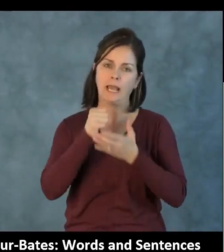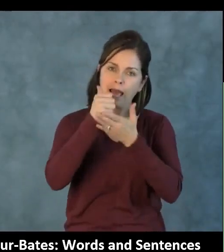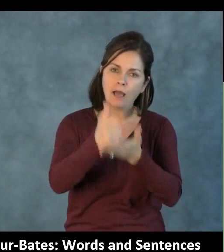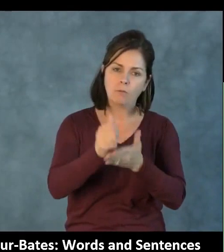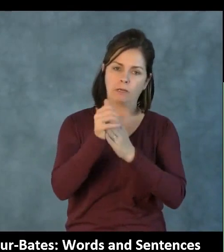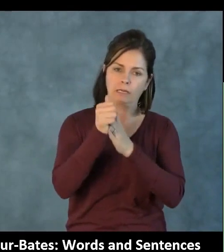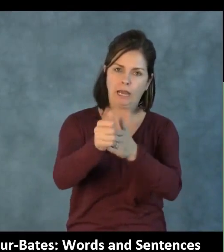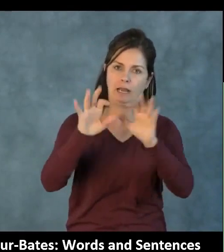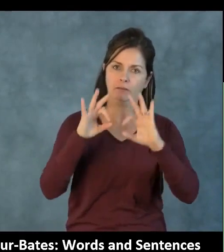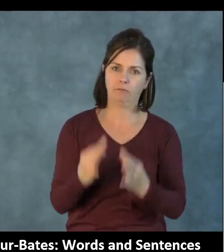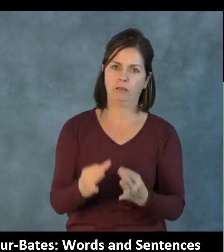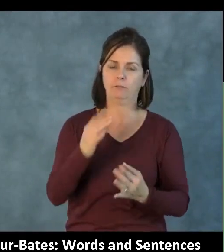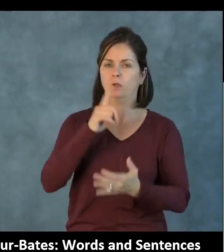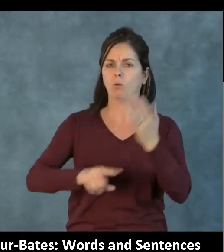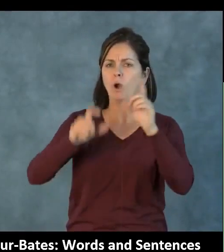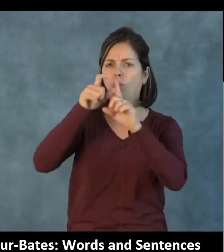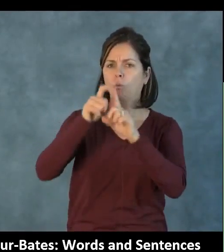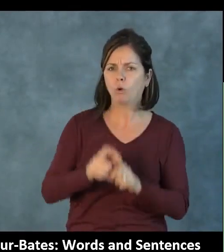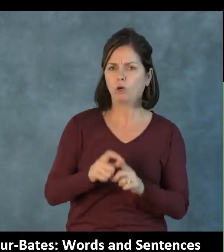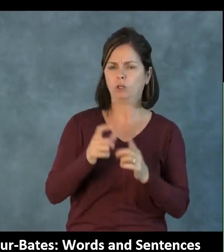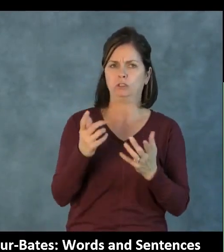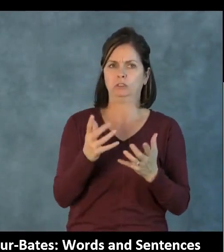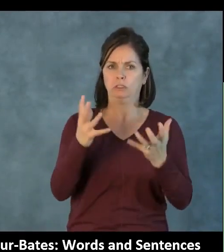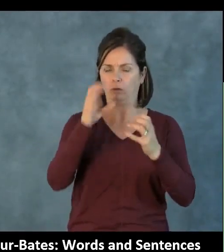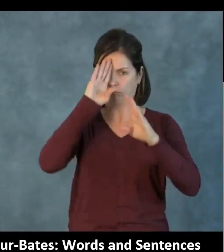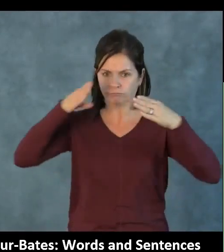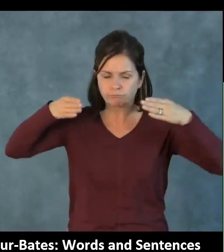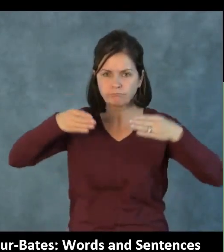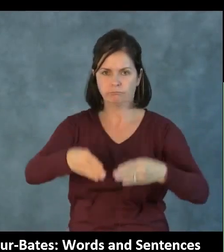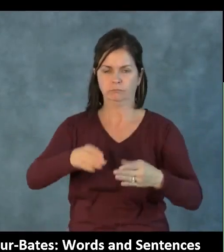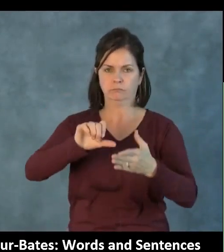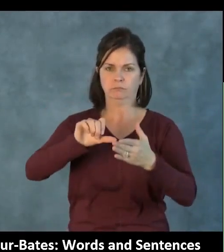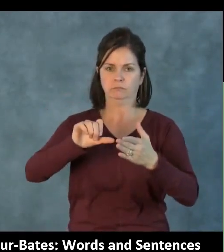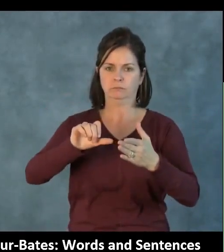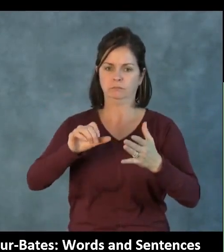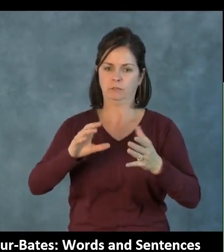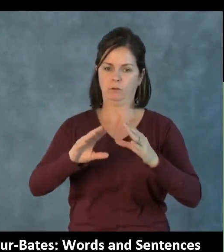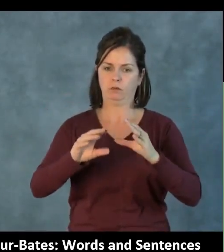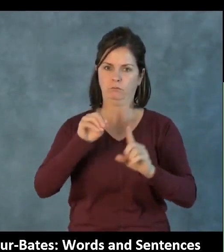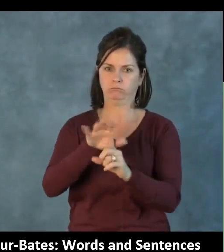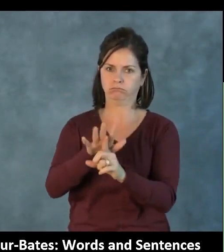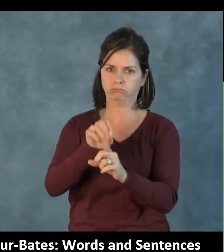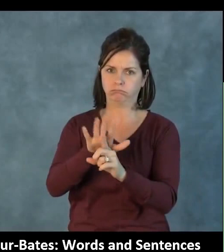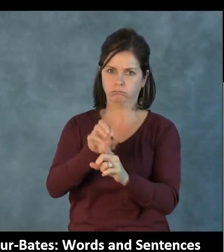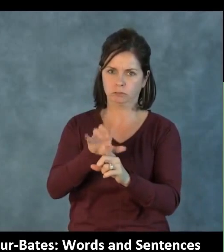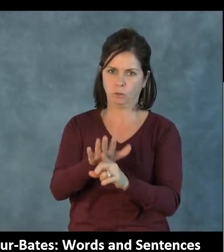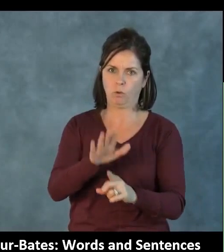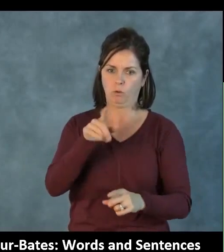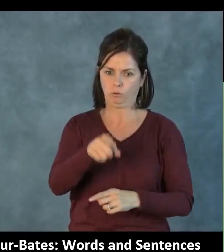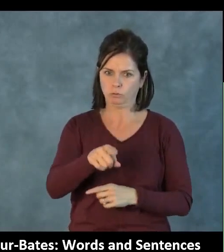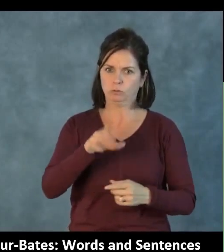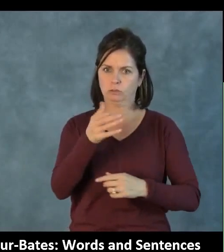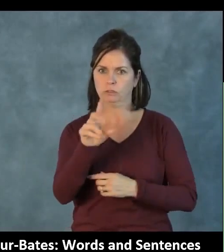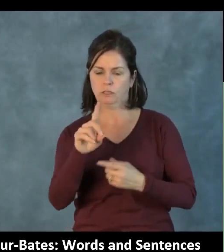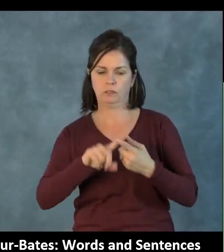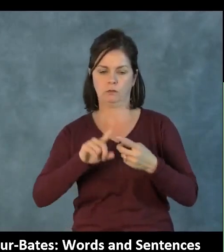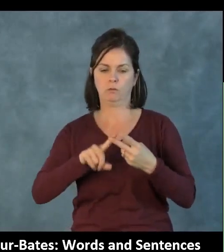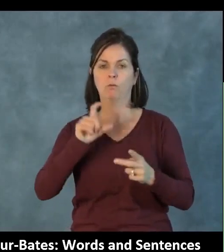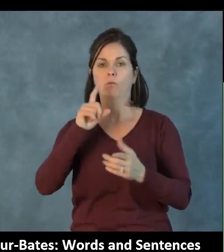a family as to what words they want to be especially exposing their children to, what words maybe later